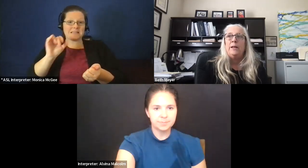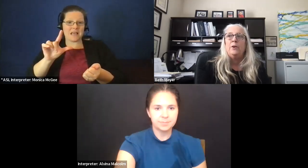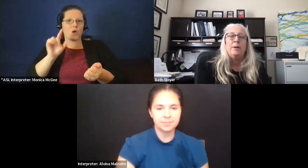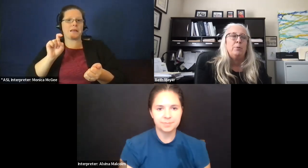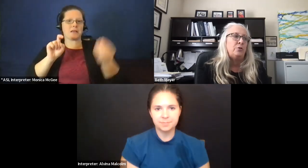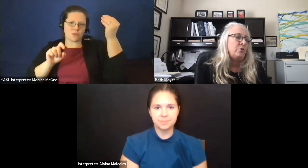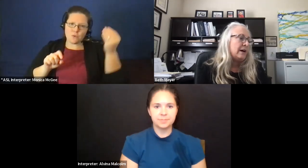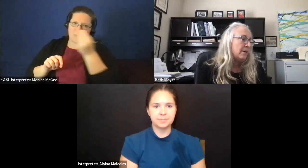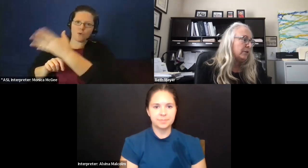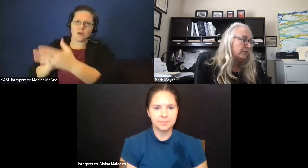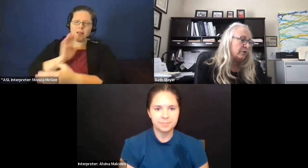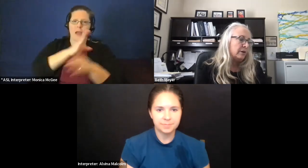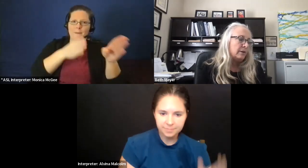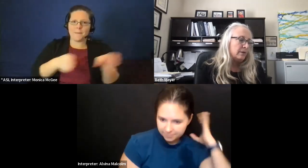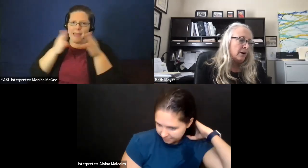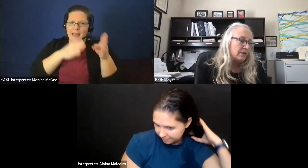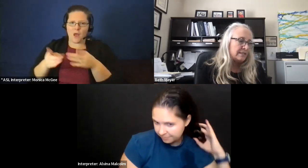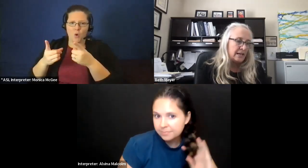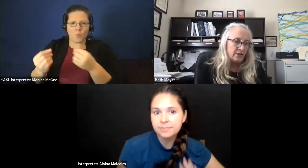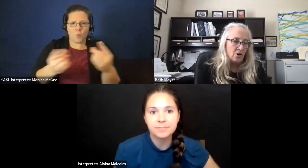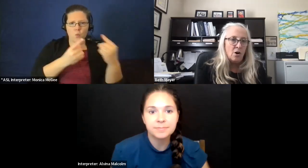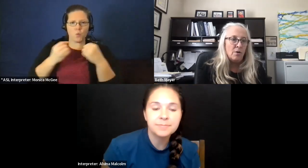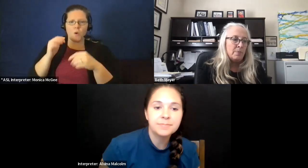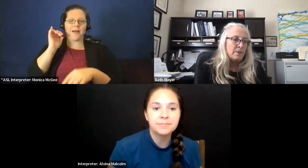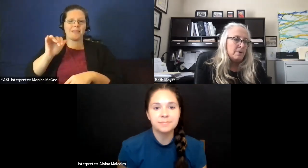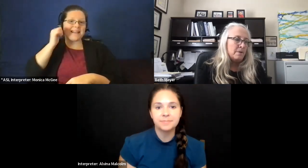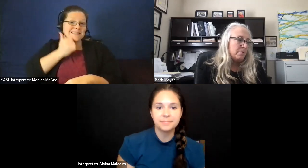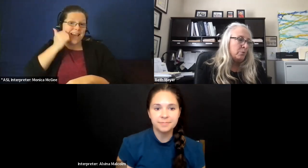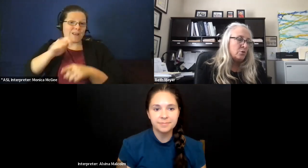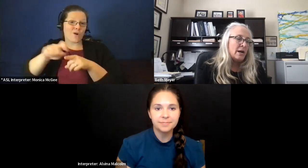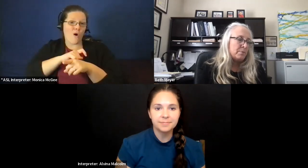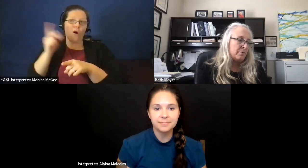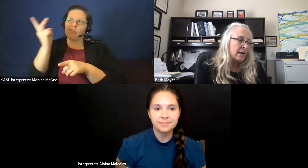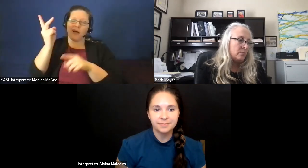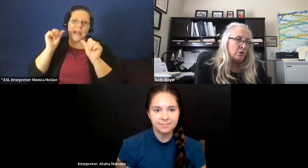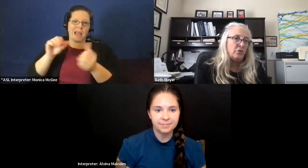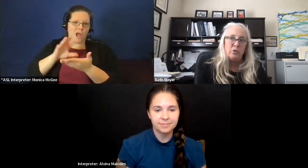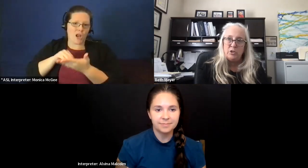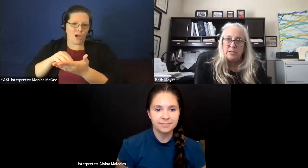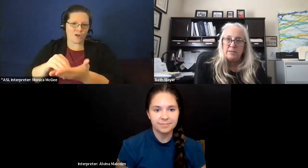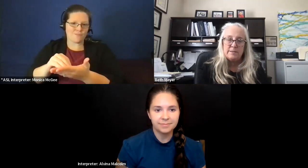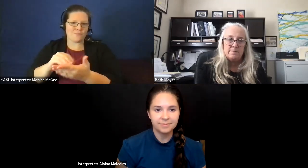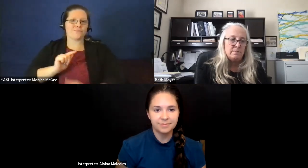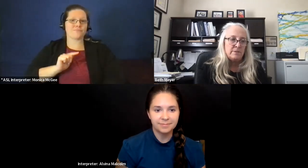there's a CIL that the building has been destroyed, and they also need to hear from that CIL what they're doing